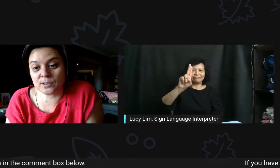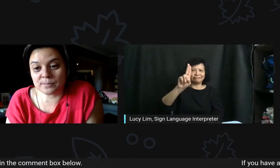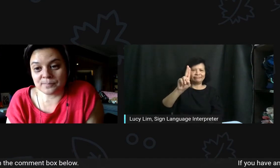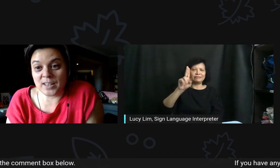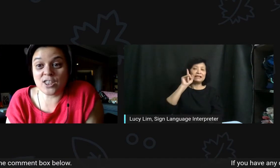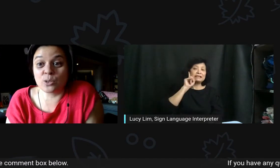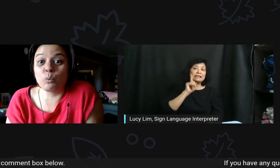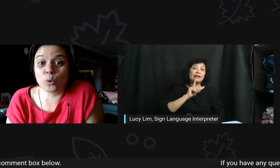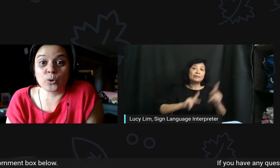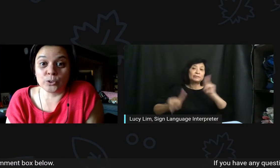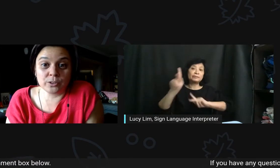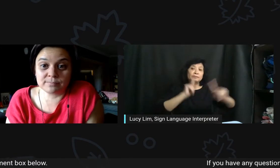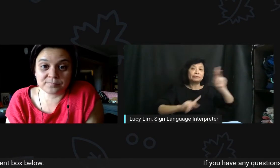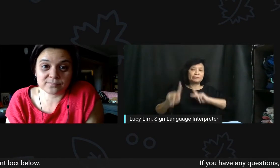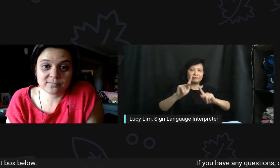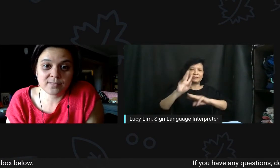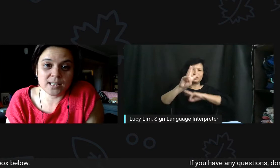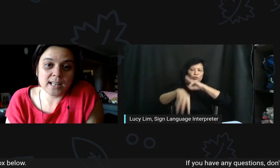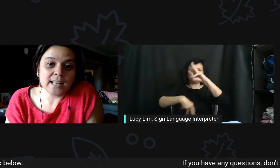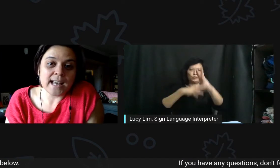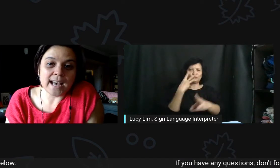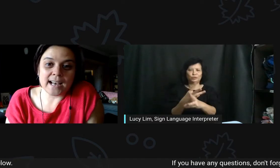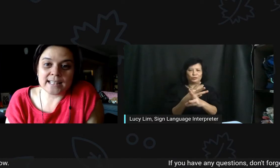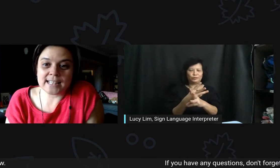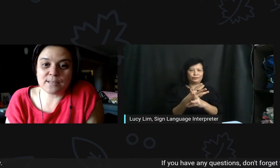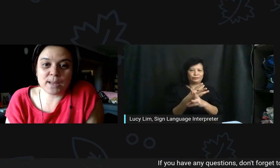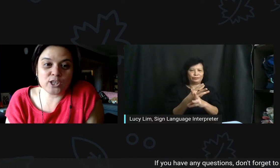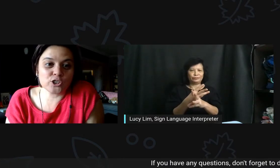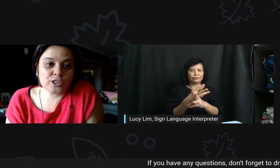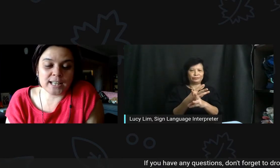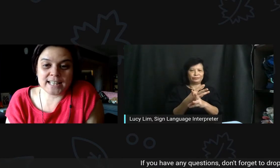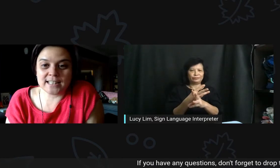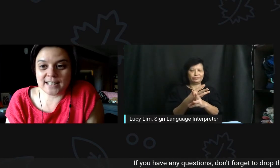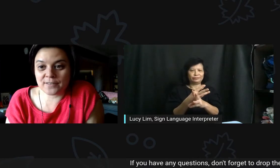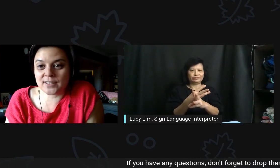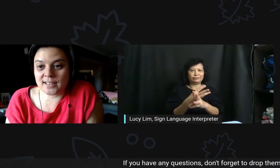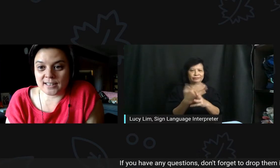in the world. And he majored in Deaf Studies.